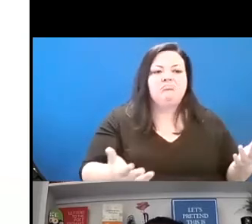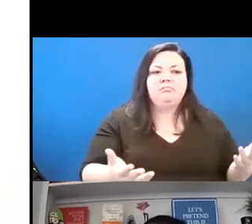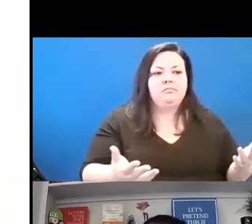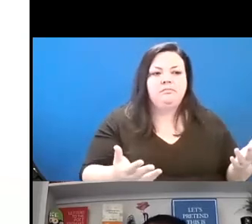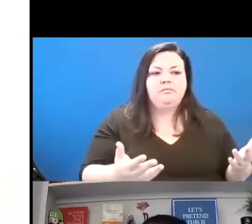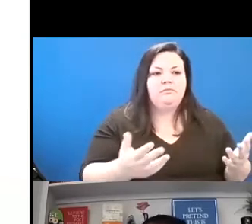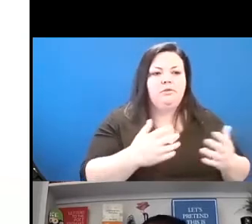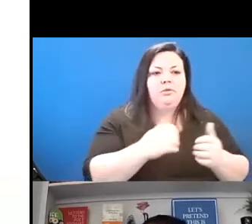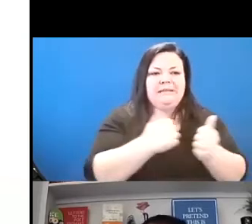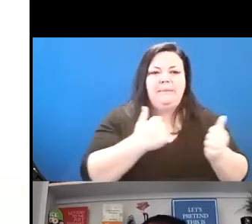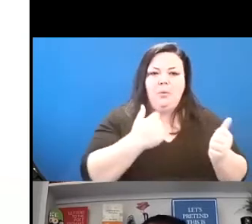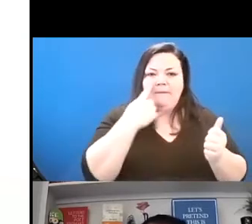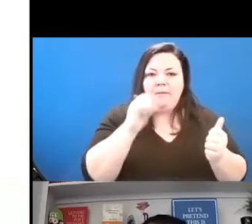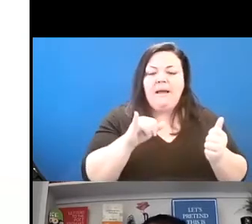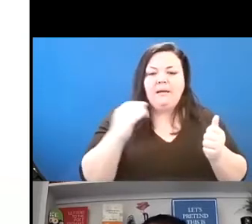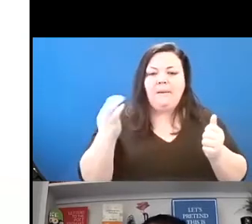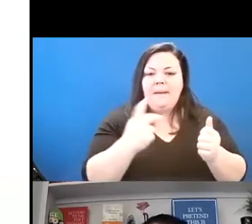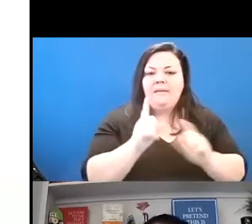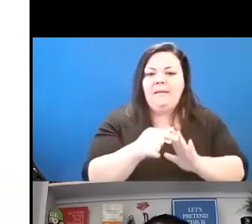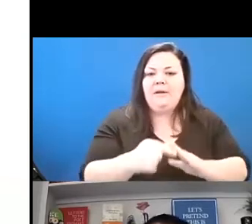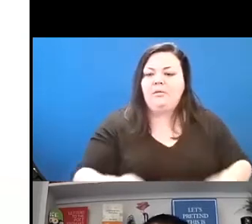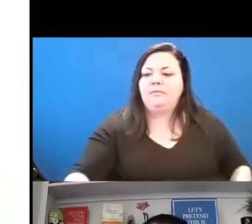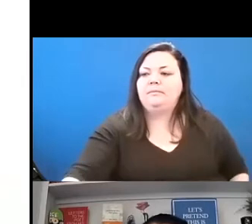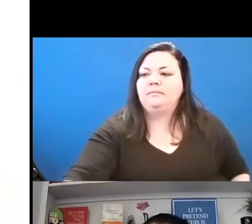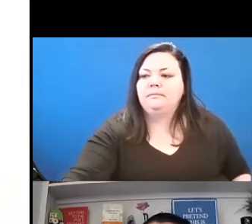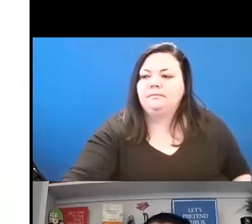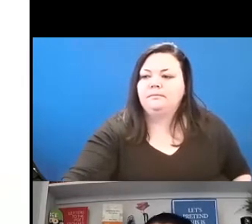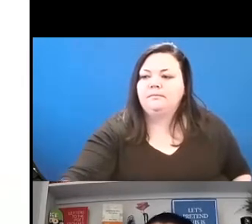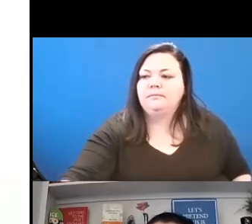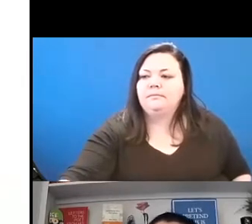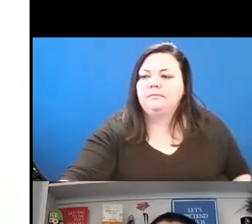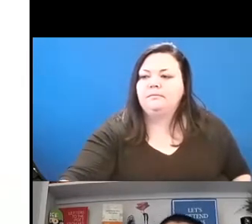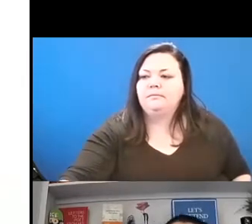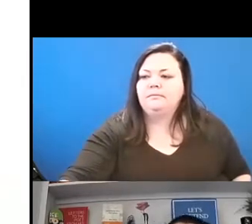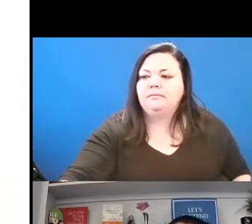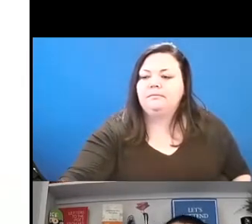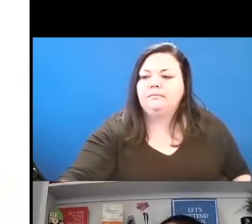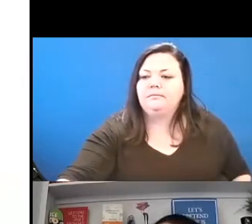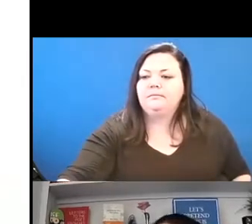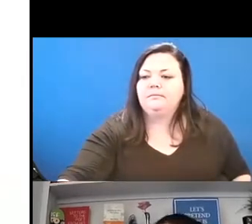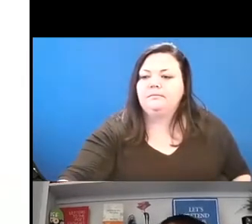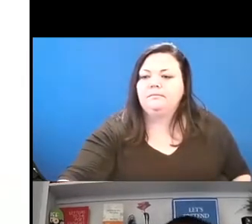a little bit but this one doesn't contain uh adult things and this is also by derek austin